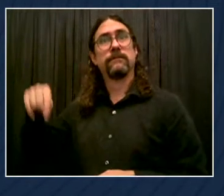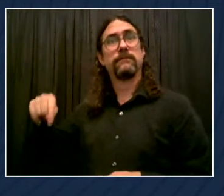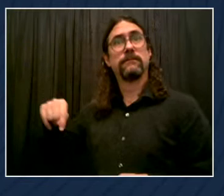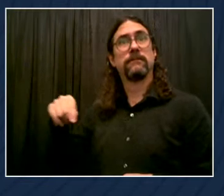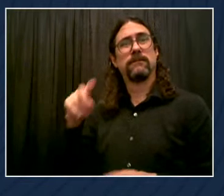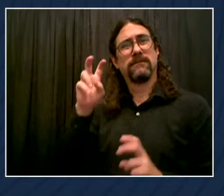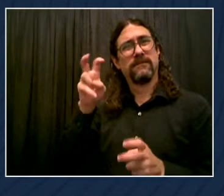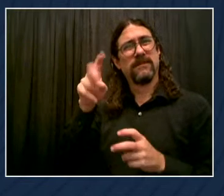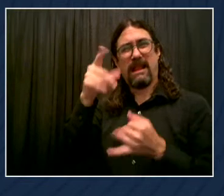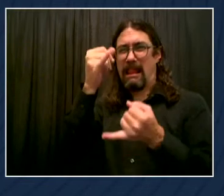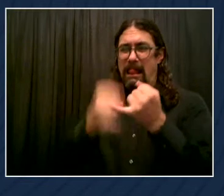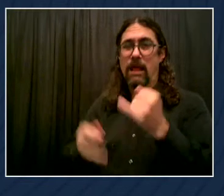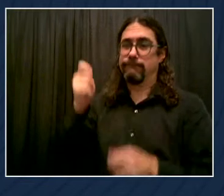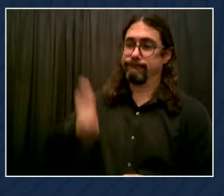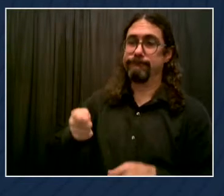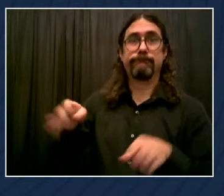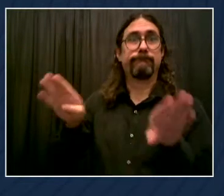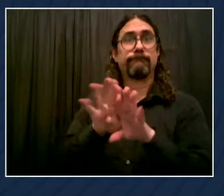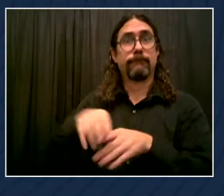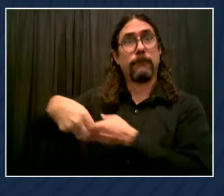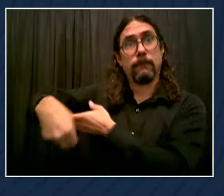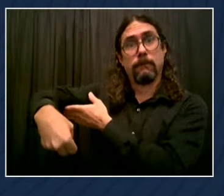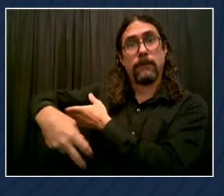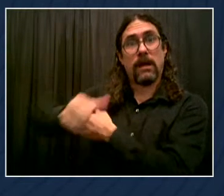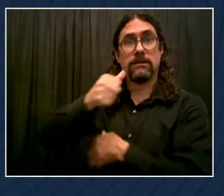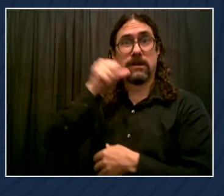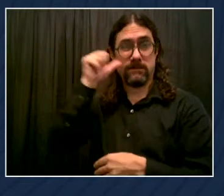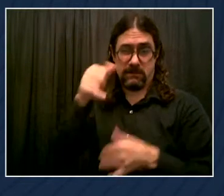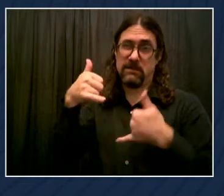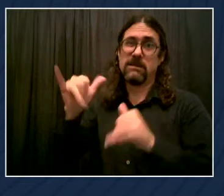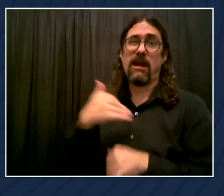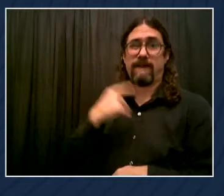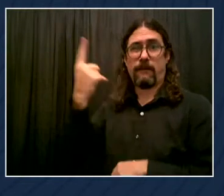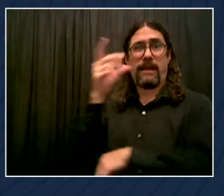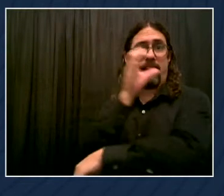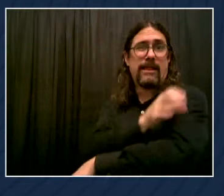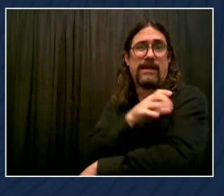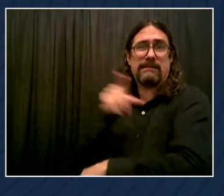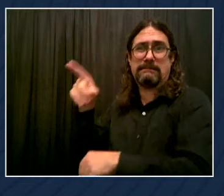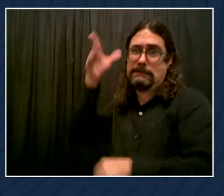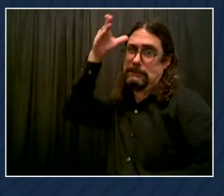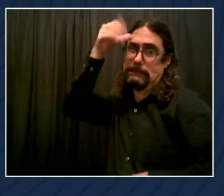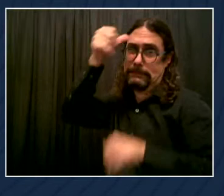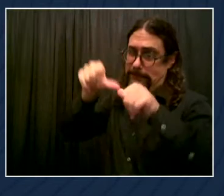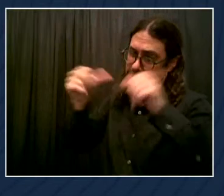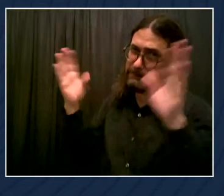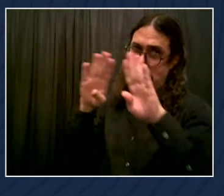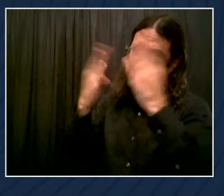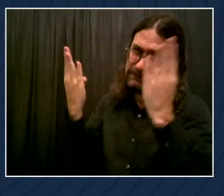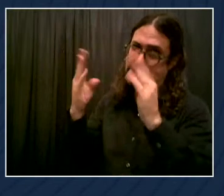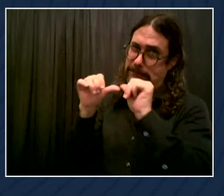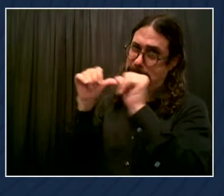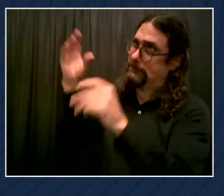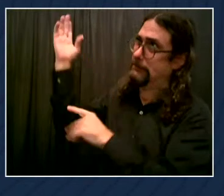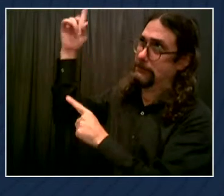LAST NIGHT, RIGHT UP UNTIL THE DEADLINE. THE CLINICS ARE OPEN THIS